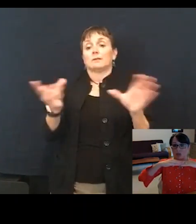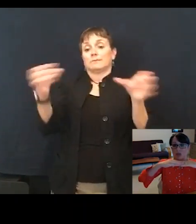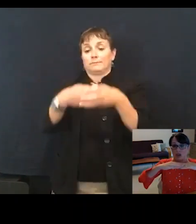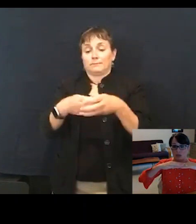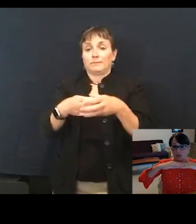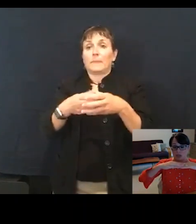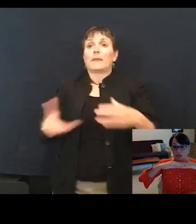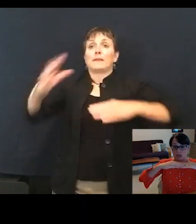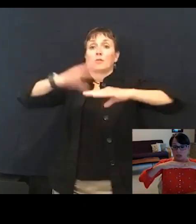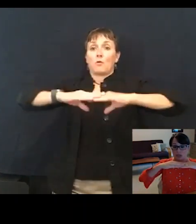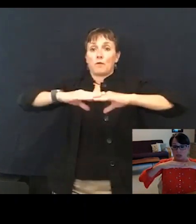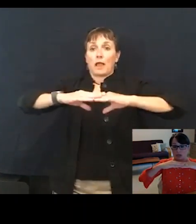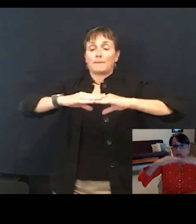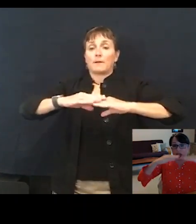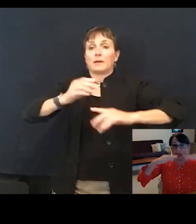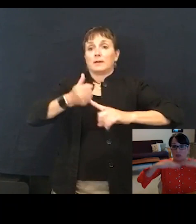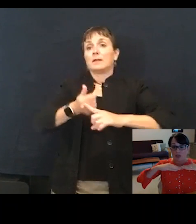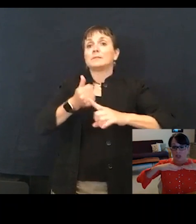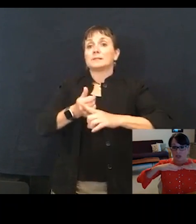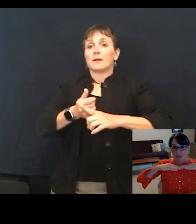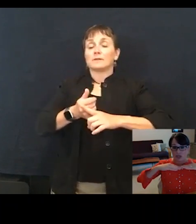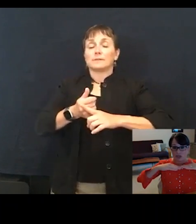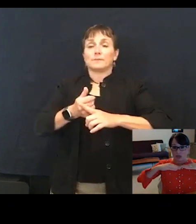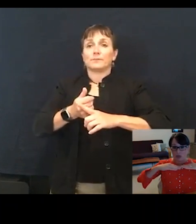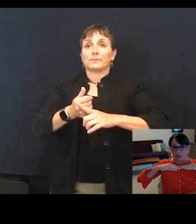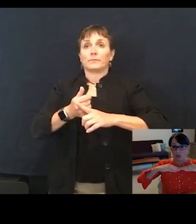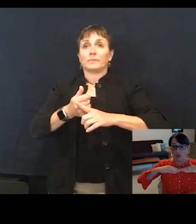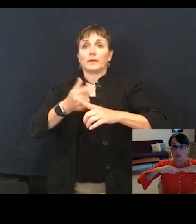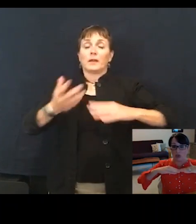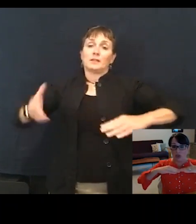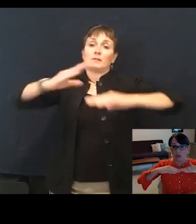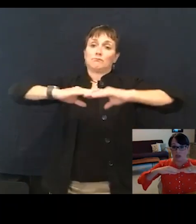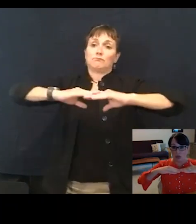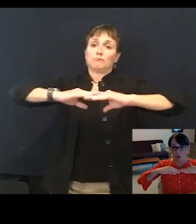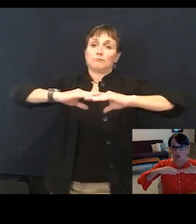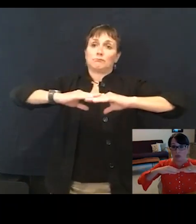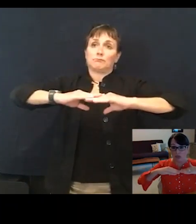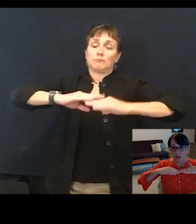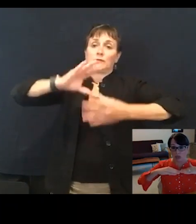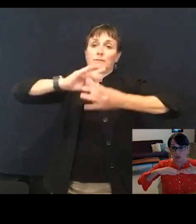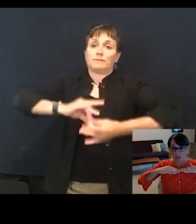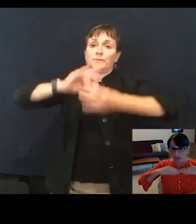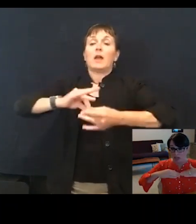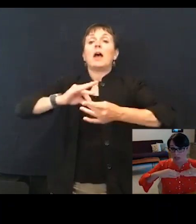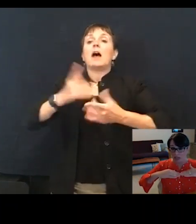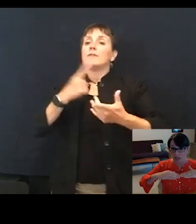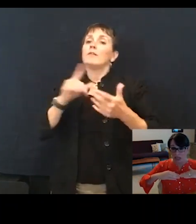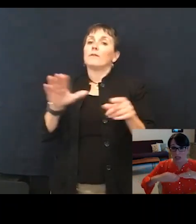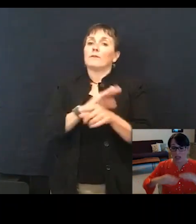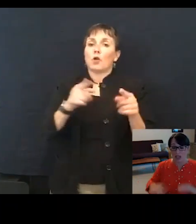recombination can occur and the full length gene is formed, which can go on to form full length myosin 7A.